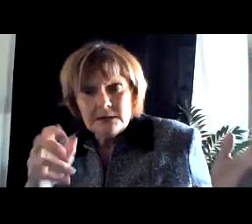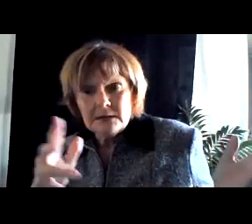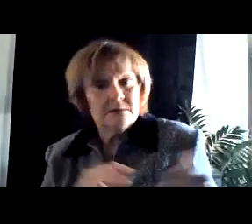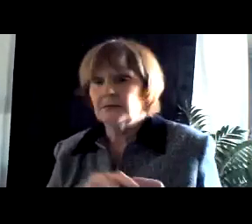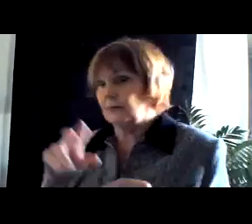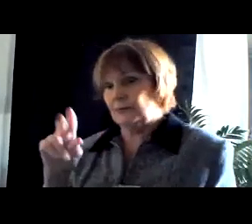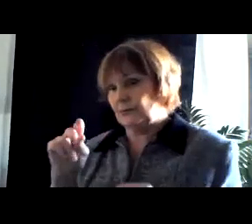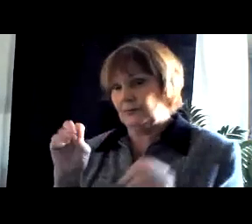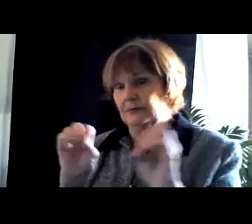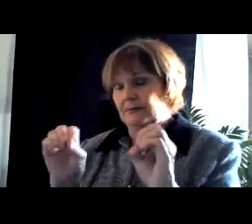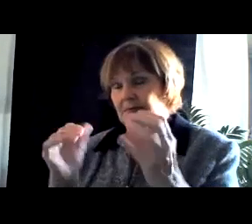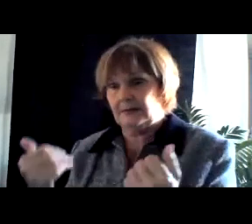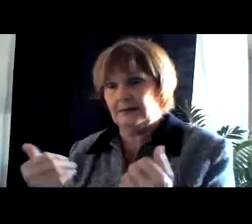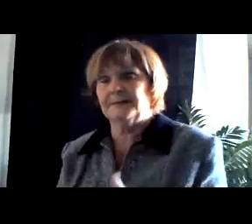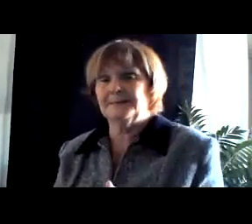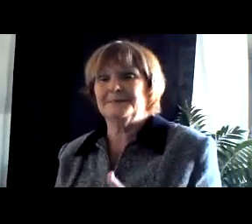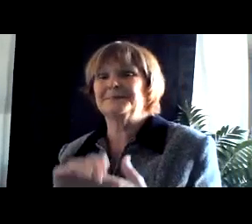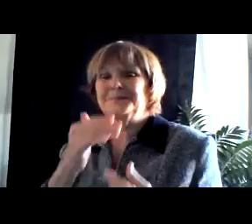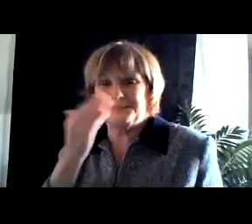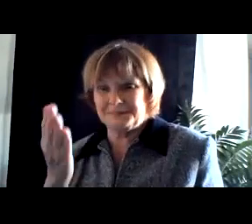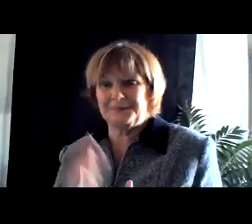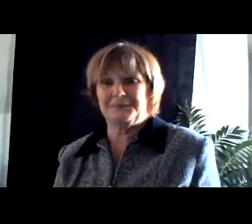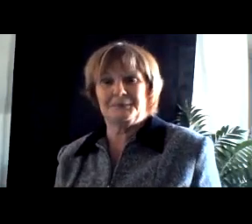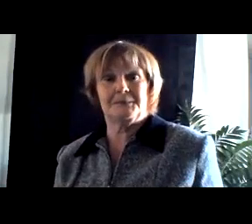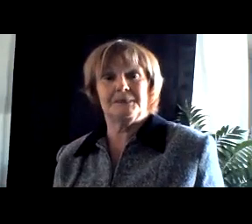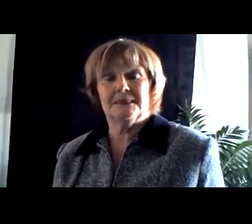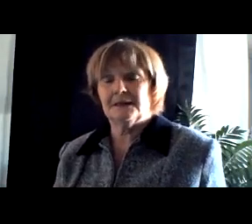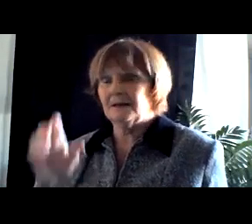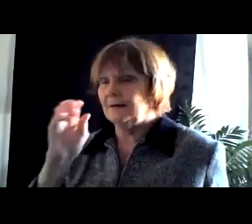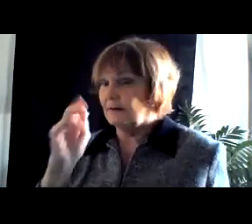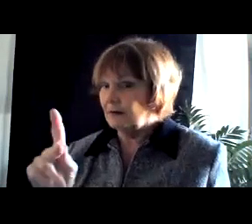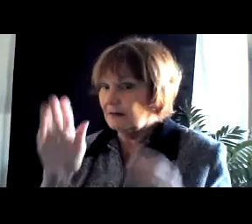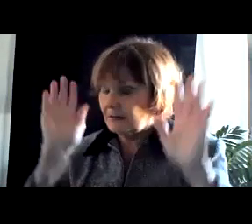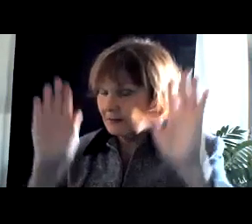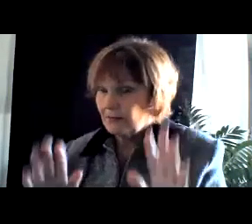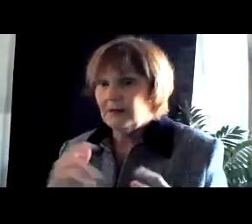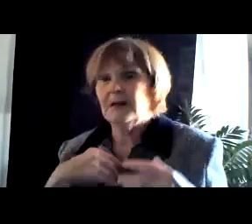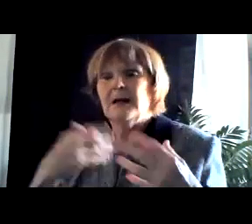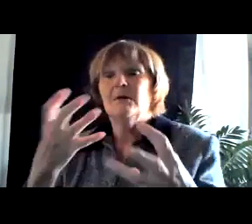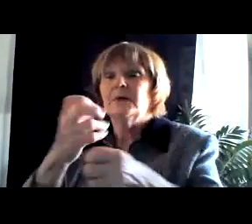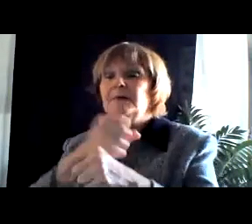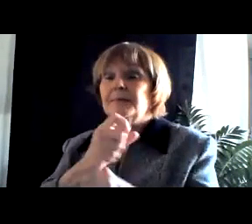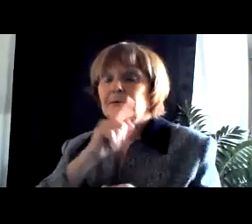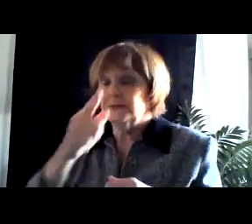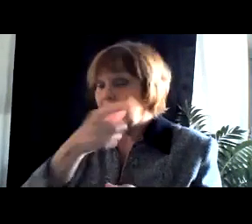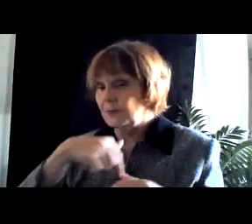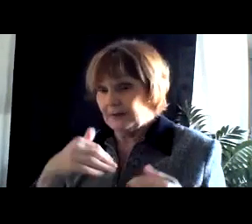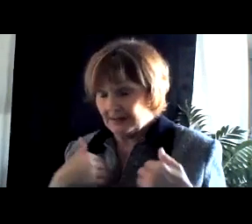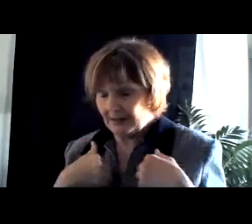[Kristen] Okay, thanks Justice. [Justice] All right, fantastic. Just wanted to make sure we make space for all of those things. Great, great, great.